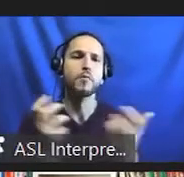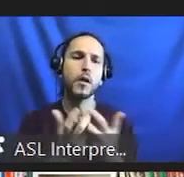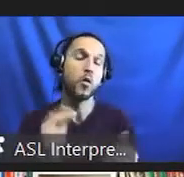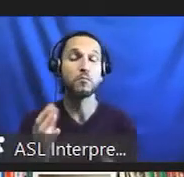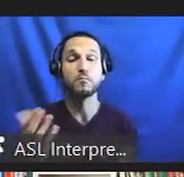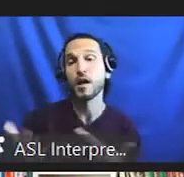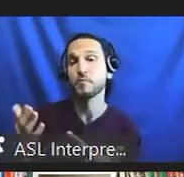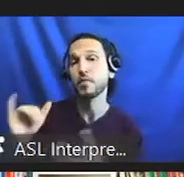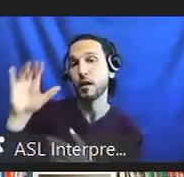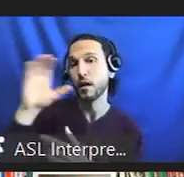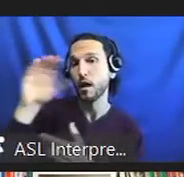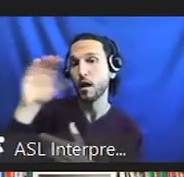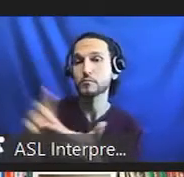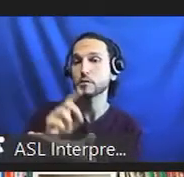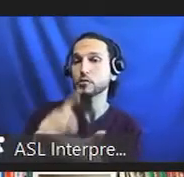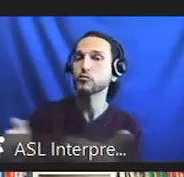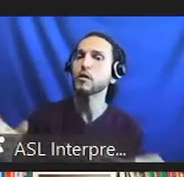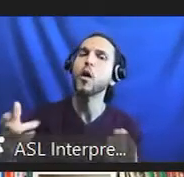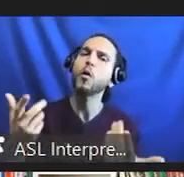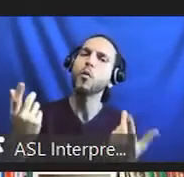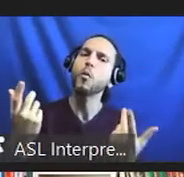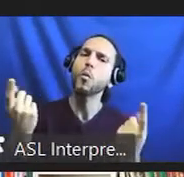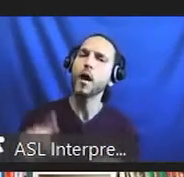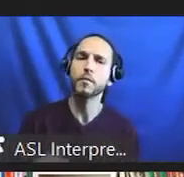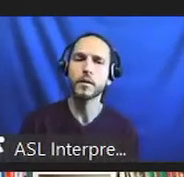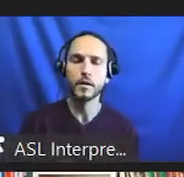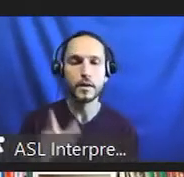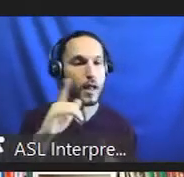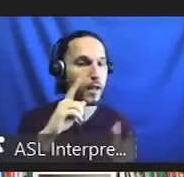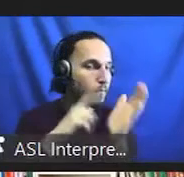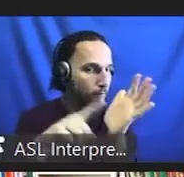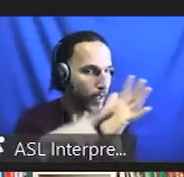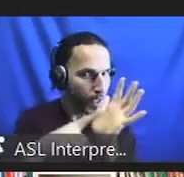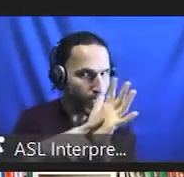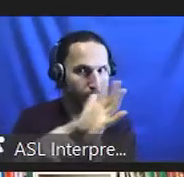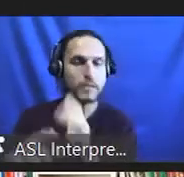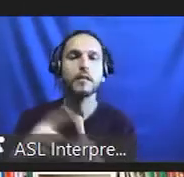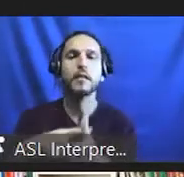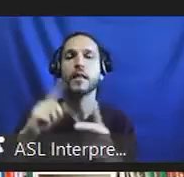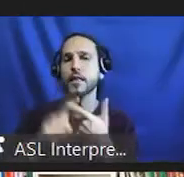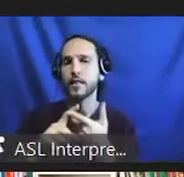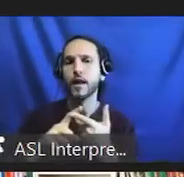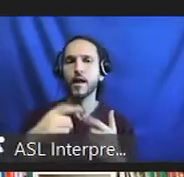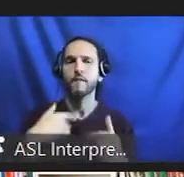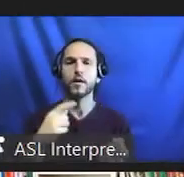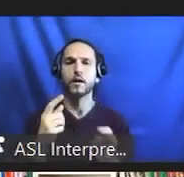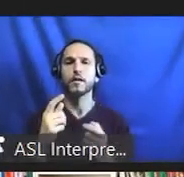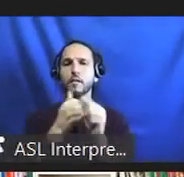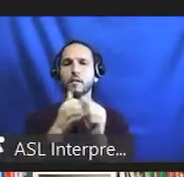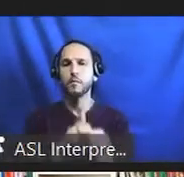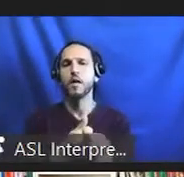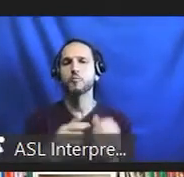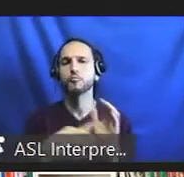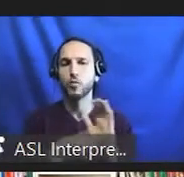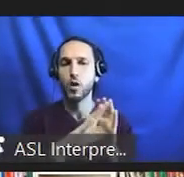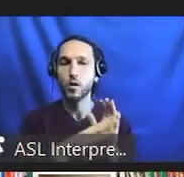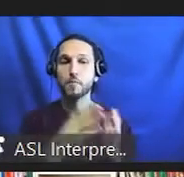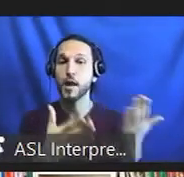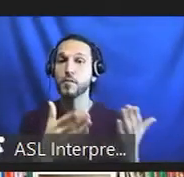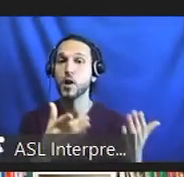Well, there could be an investigation. There could be a compliance review. There could be a private lawsuit by the person who